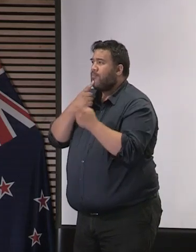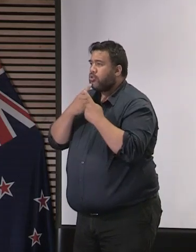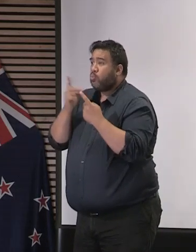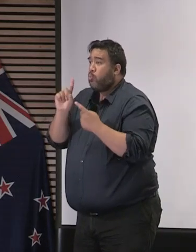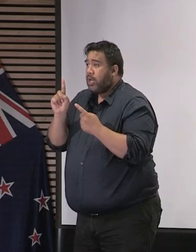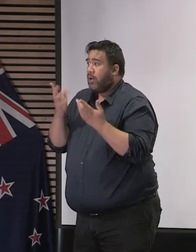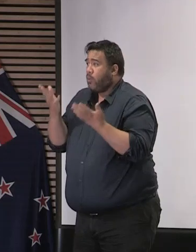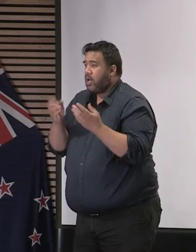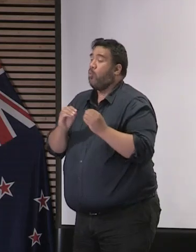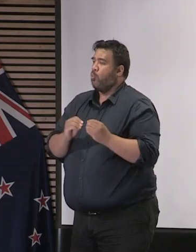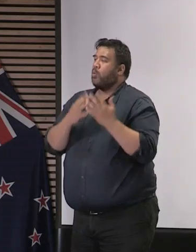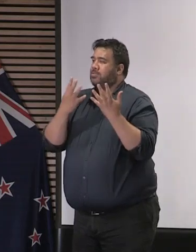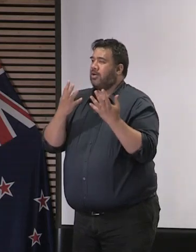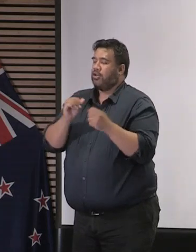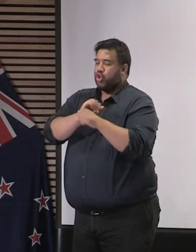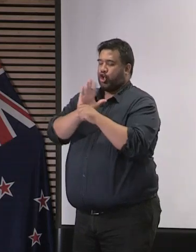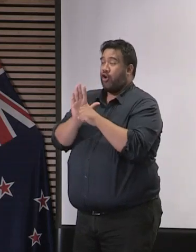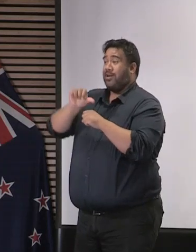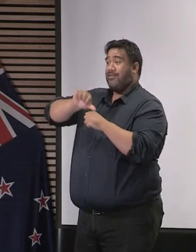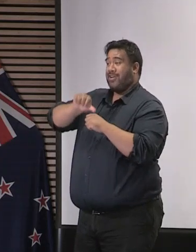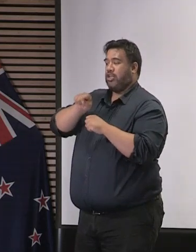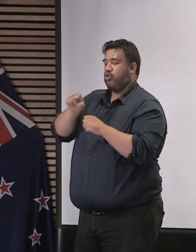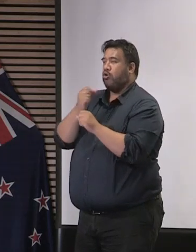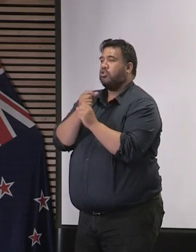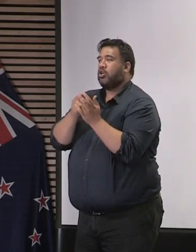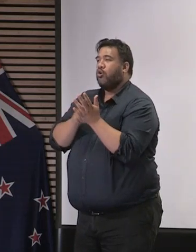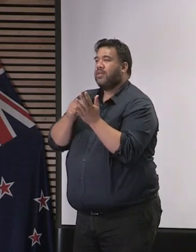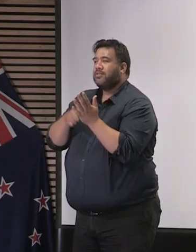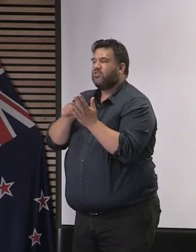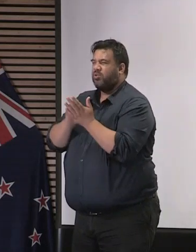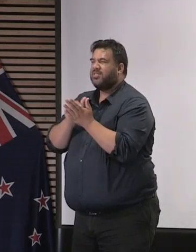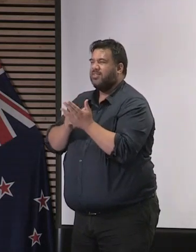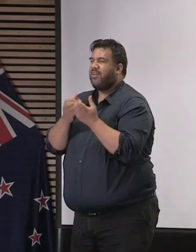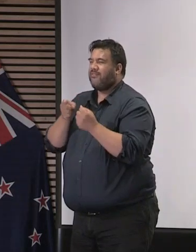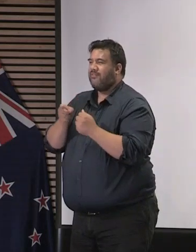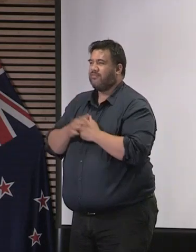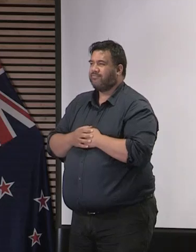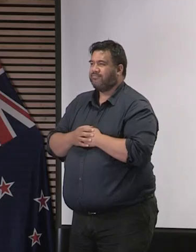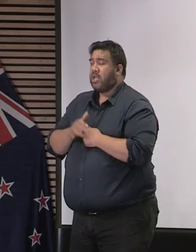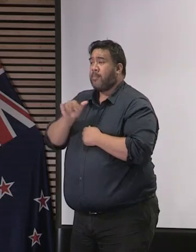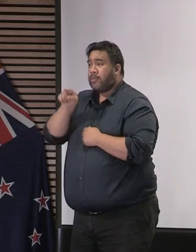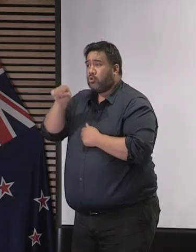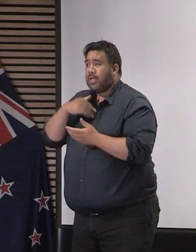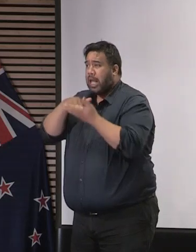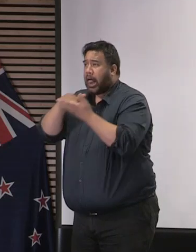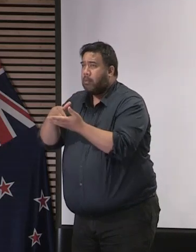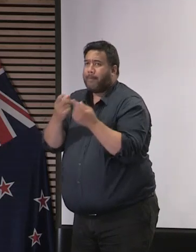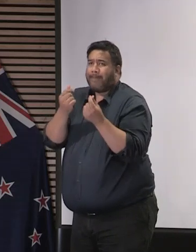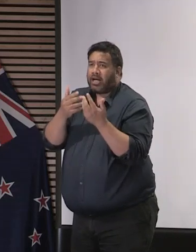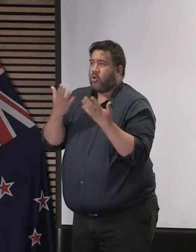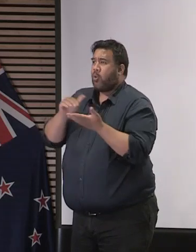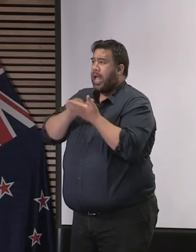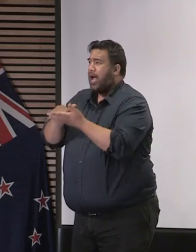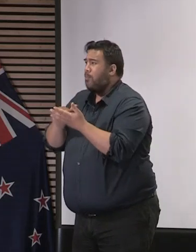on the COVID-19 website. That